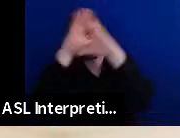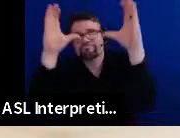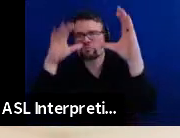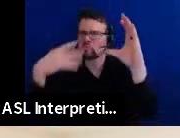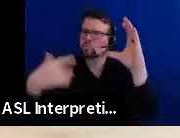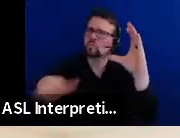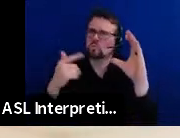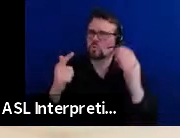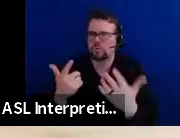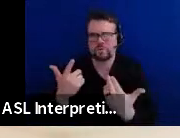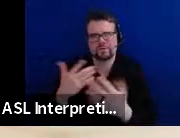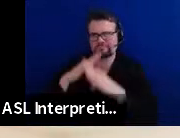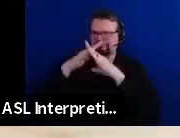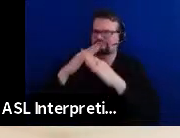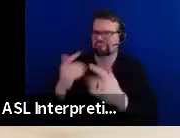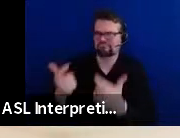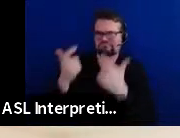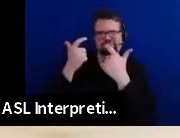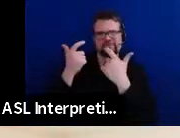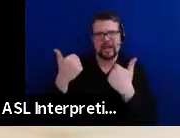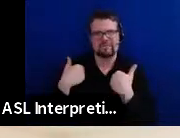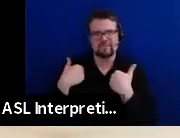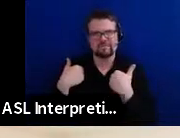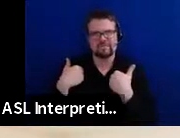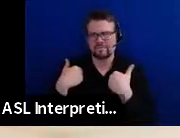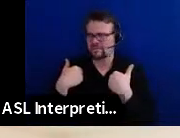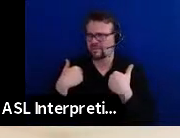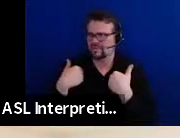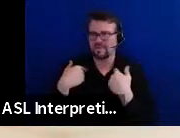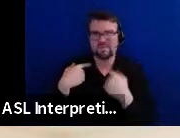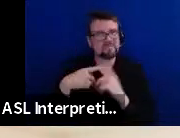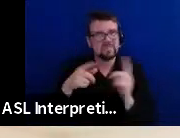IT DOESN'T HAVE TO BE THIS WAY. IT'S TIME THAT EVERYONE